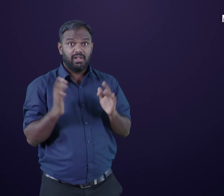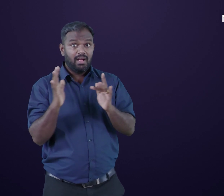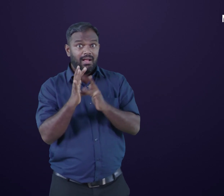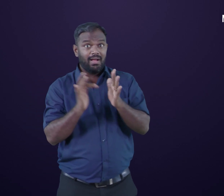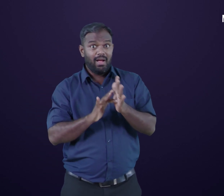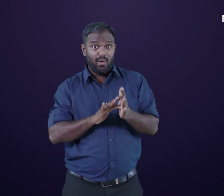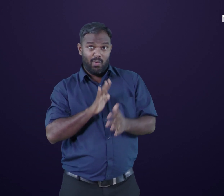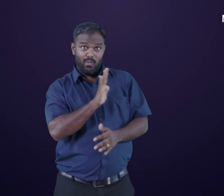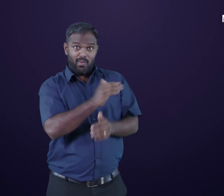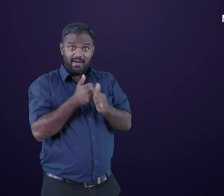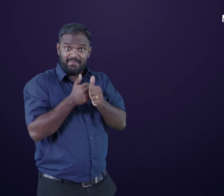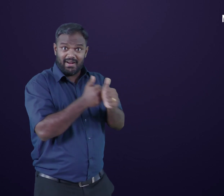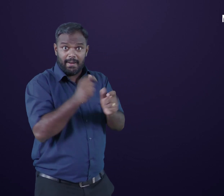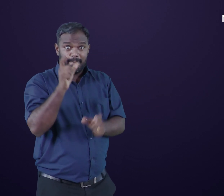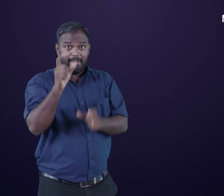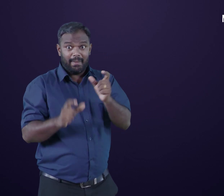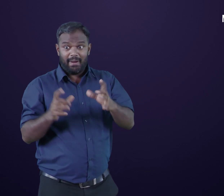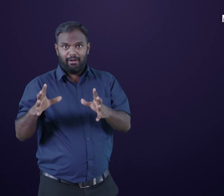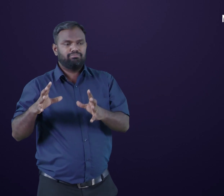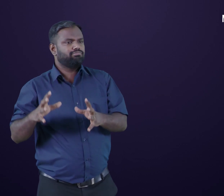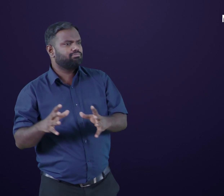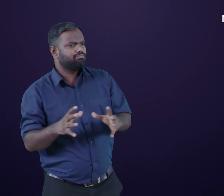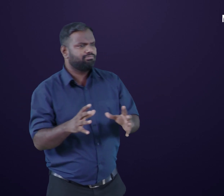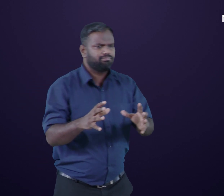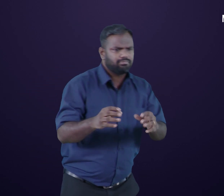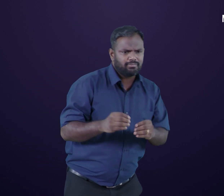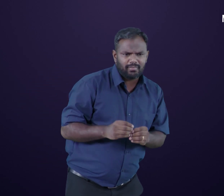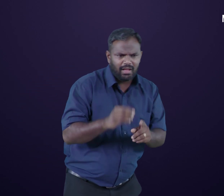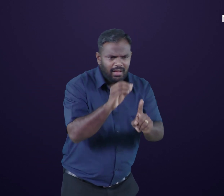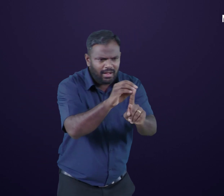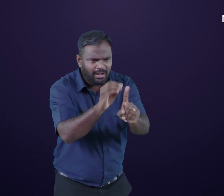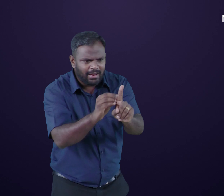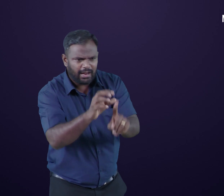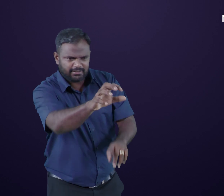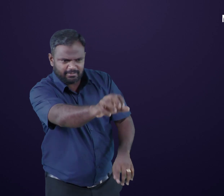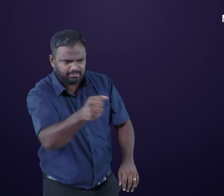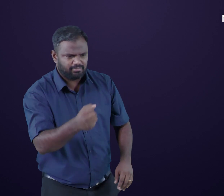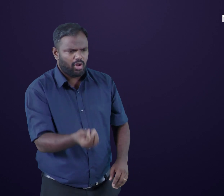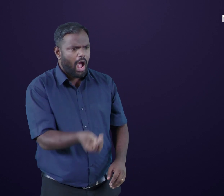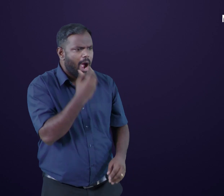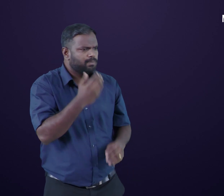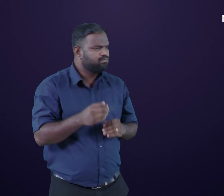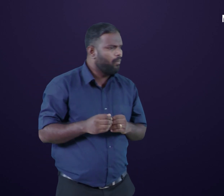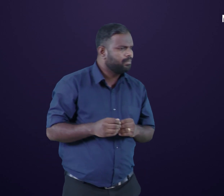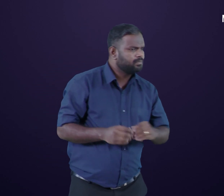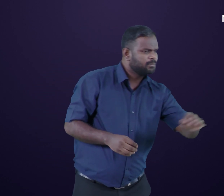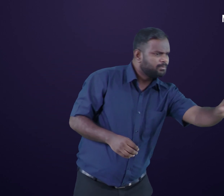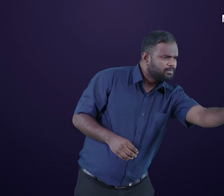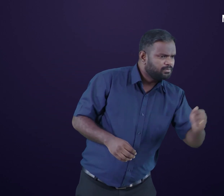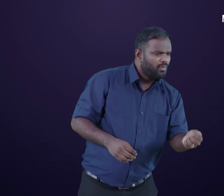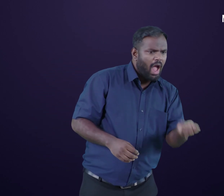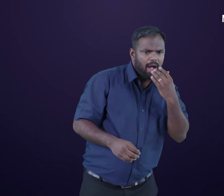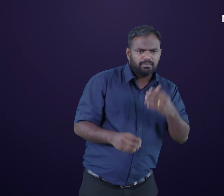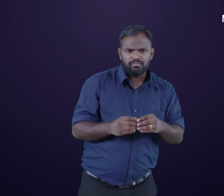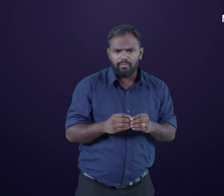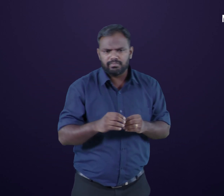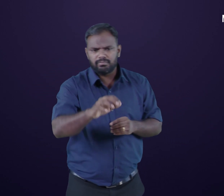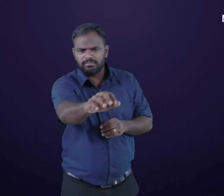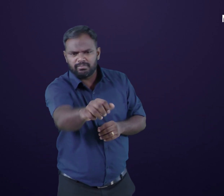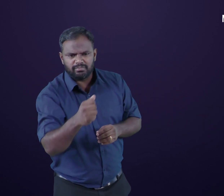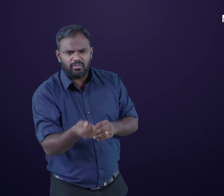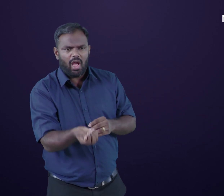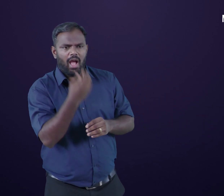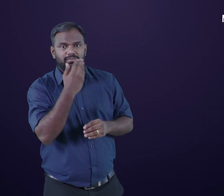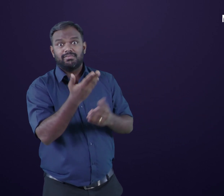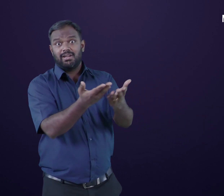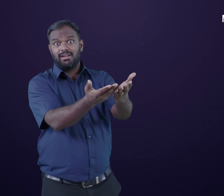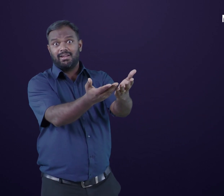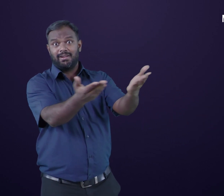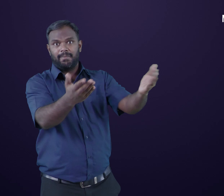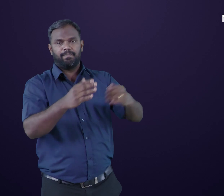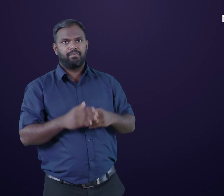As the followers walked along, they began to pick some heads of grain to eat.